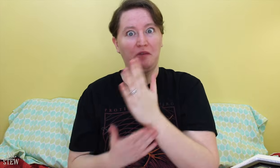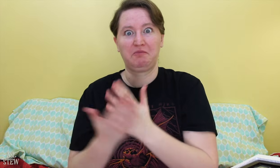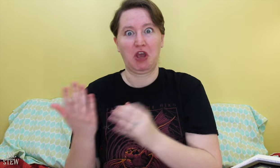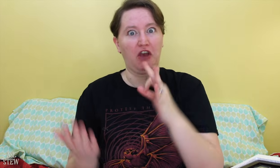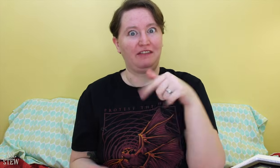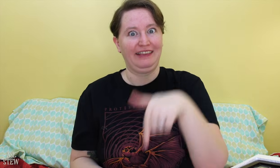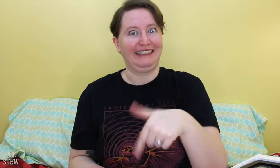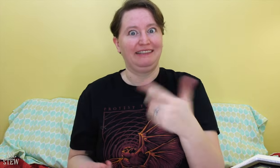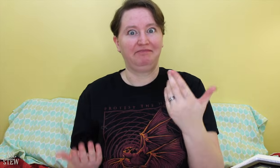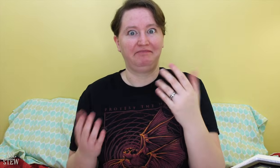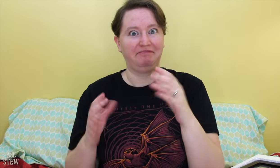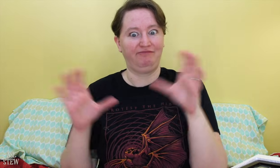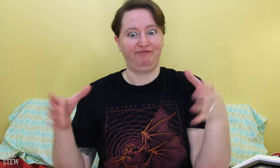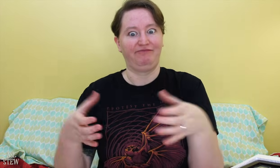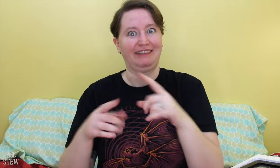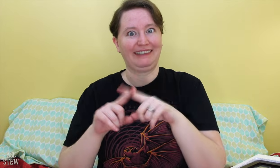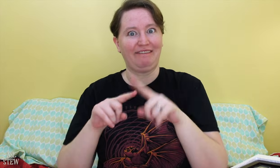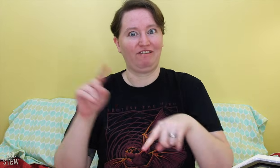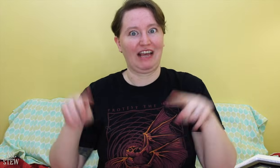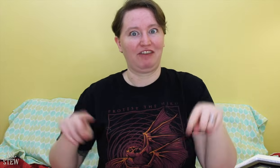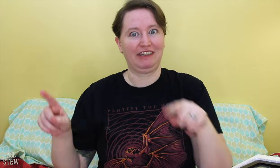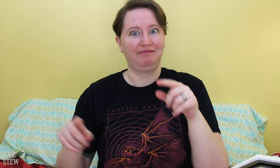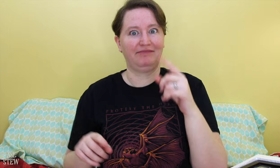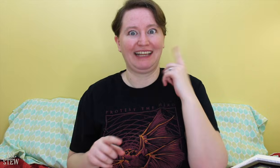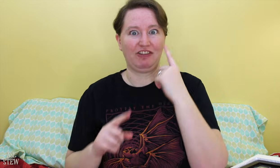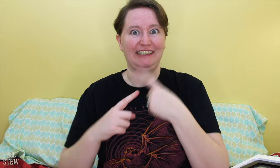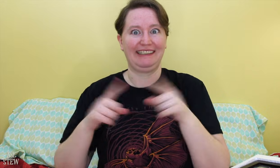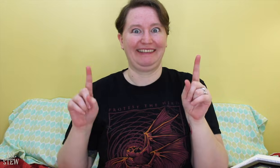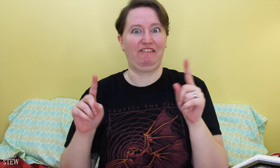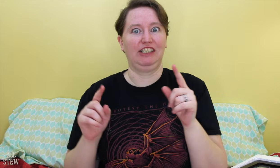hearing difference, that's okay. You're part of this community and